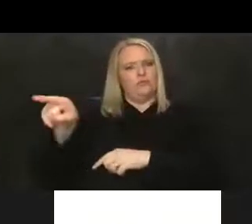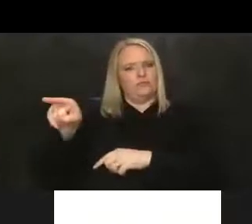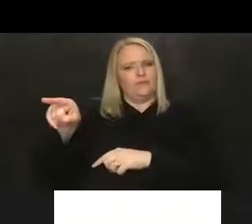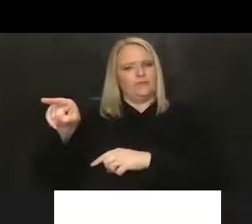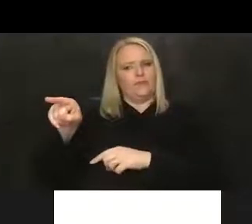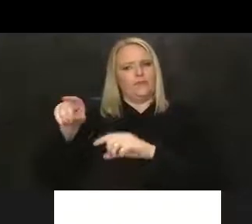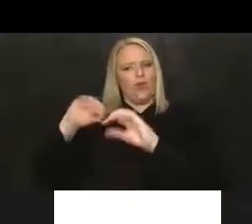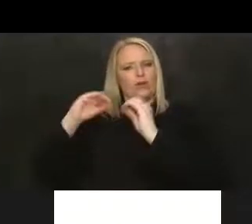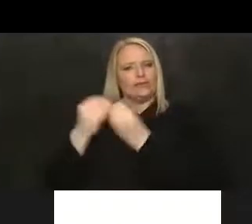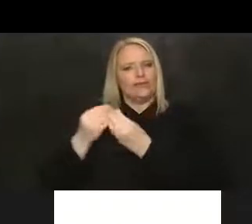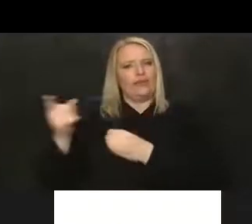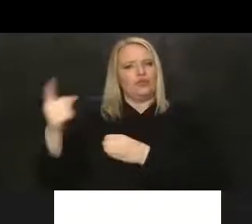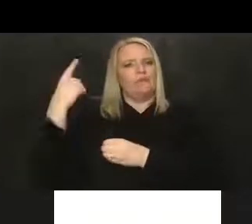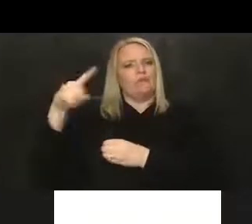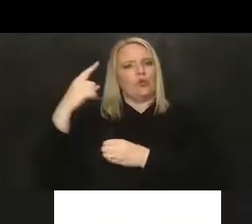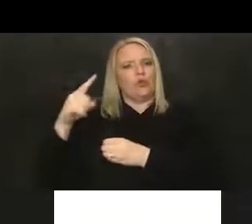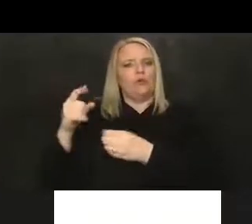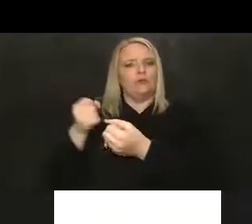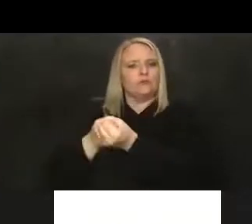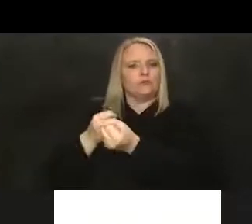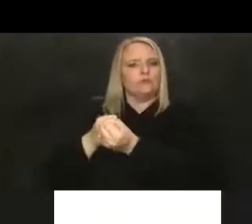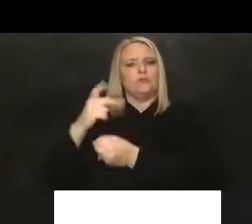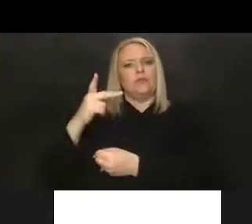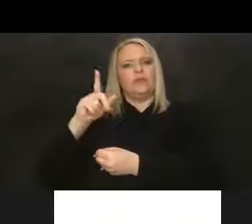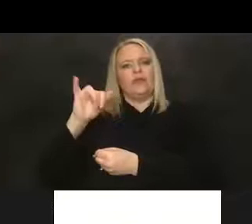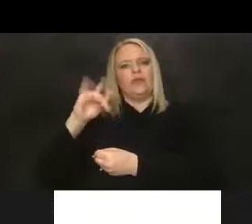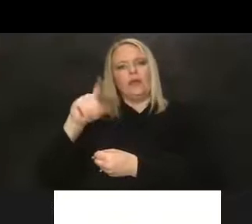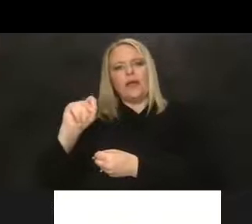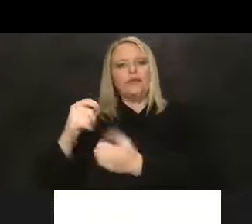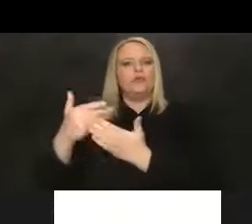organization dedicated to fostering playwrights and voices and new plays, and new play development